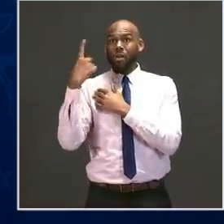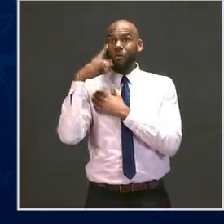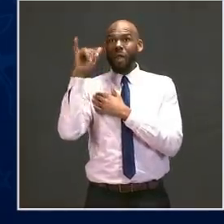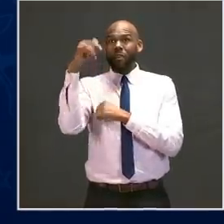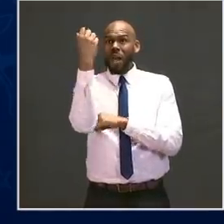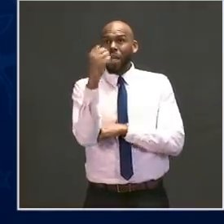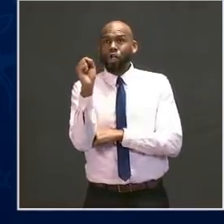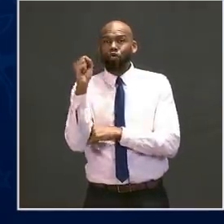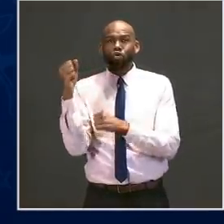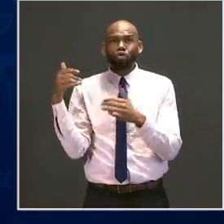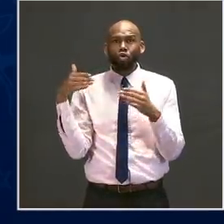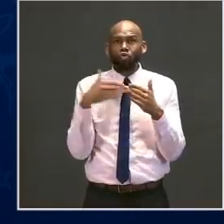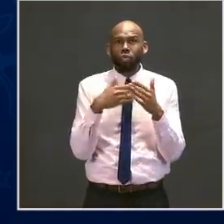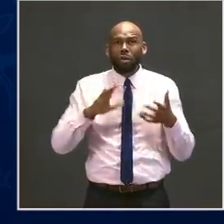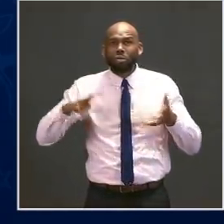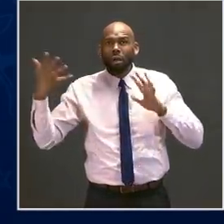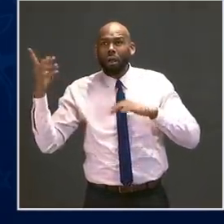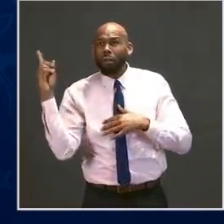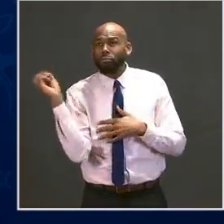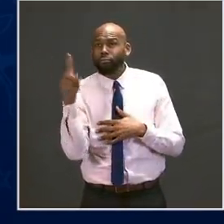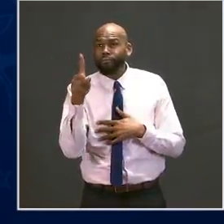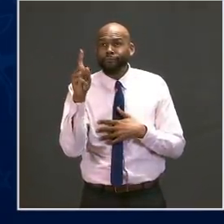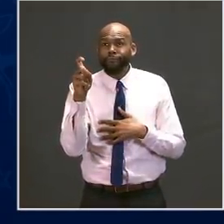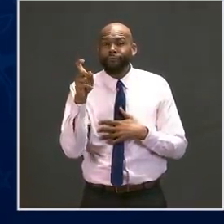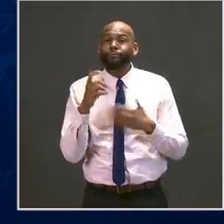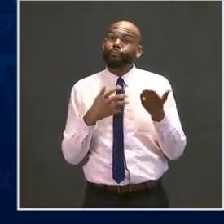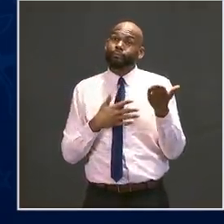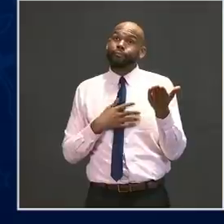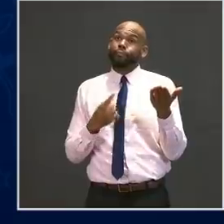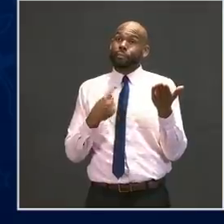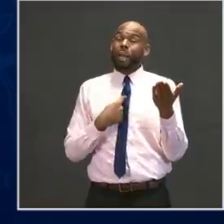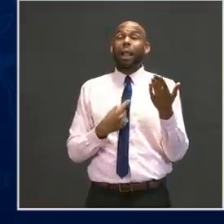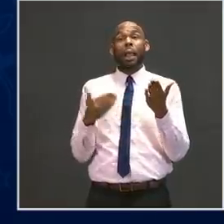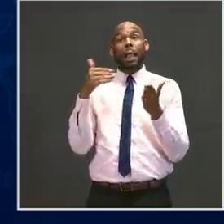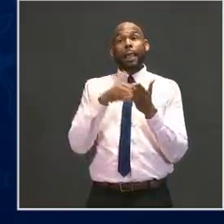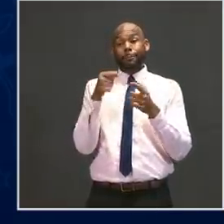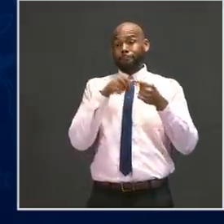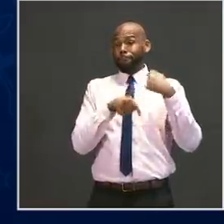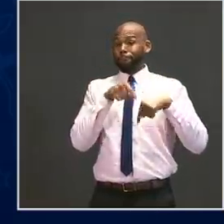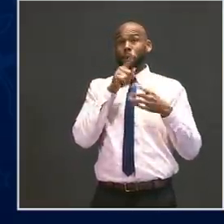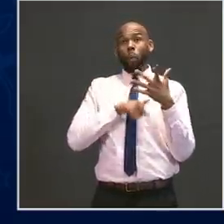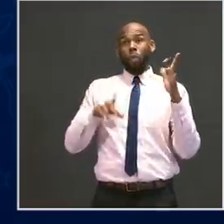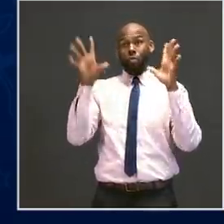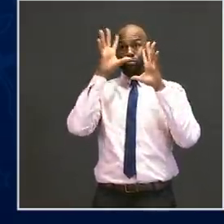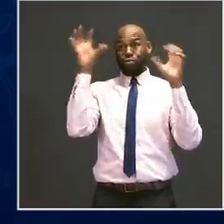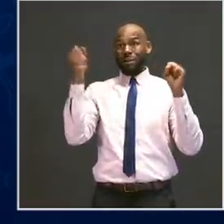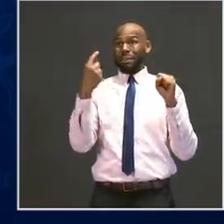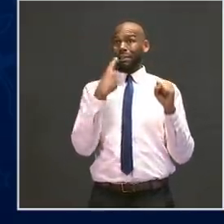Ms. Psaki: Well, I would go back to what the President of the United States said the day of the assault on the Capitol,